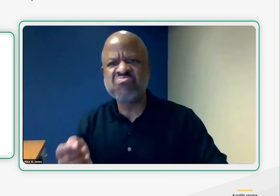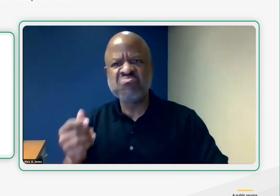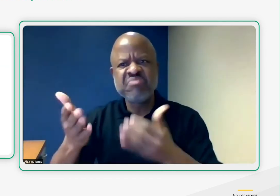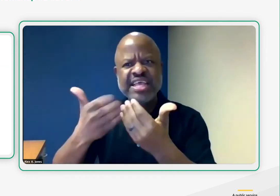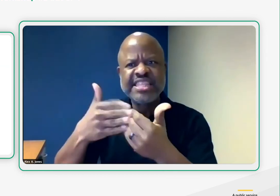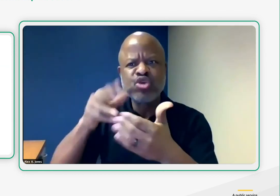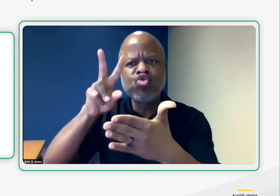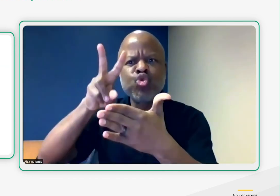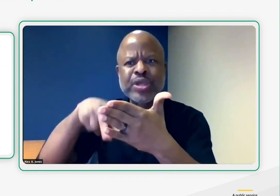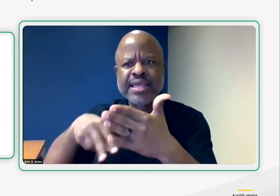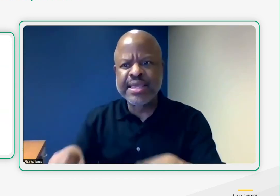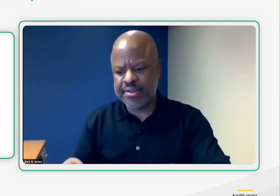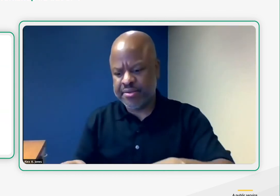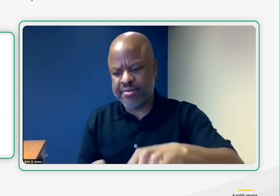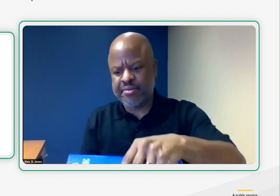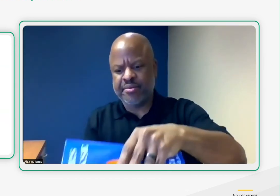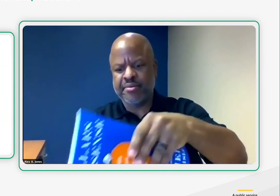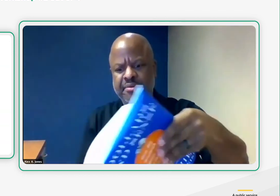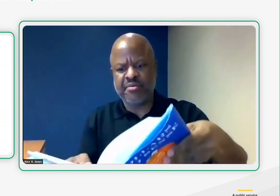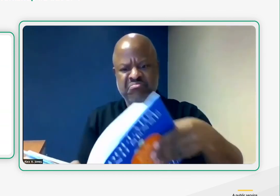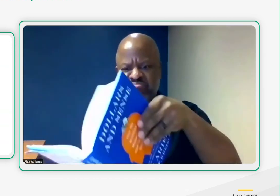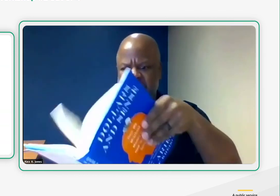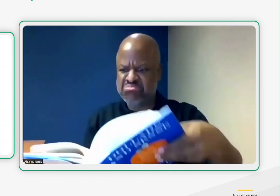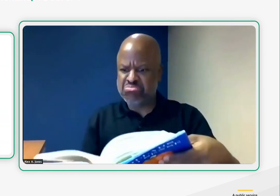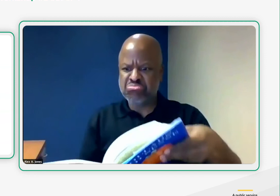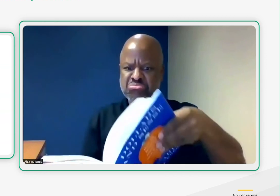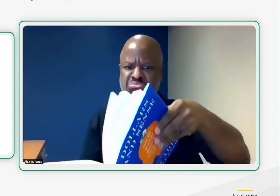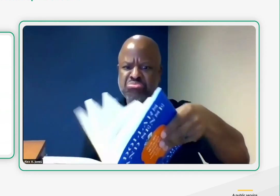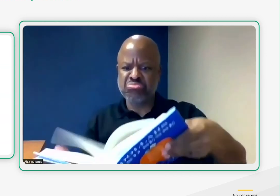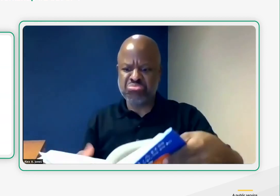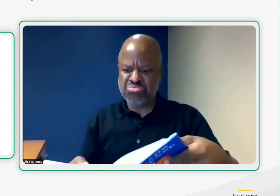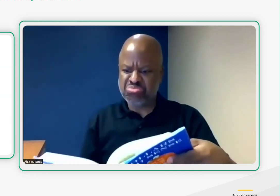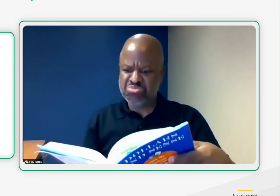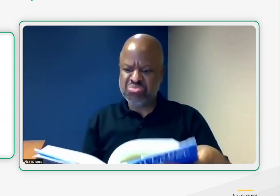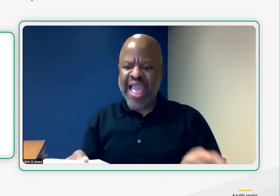It's easy to read.